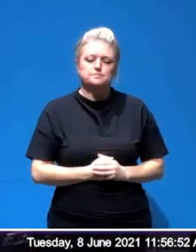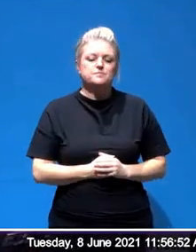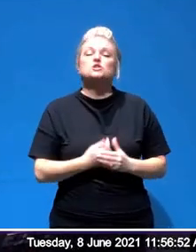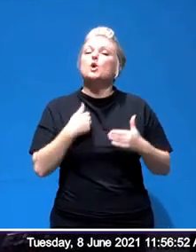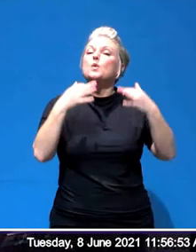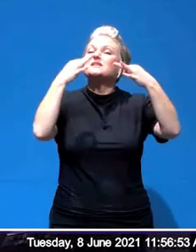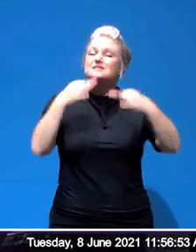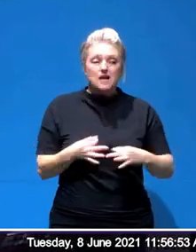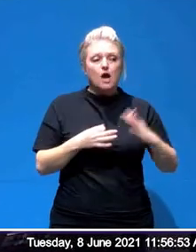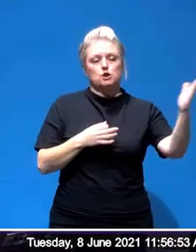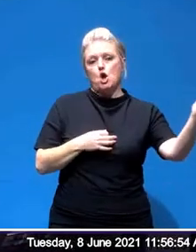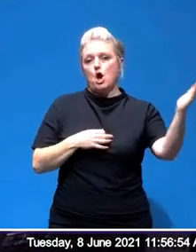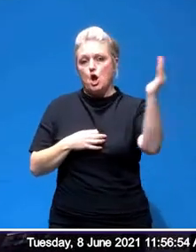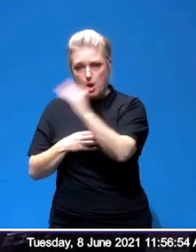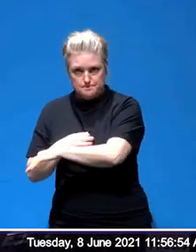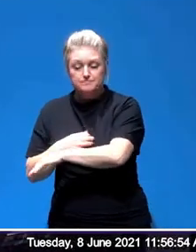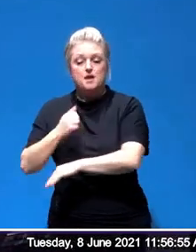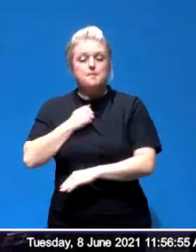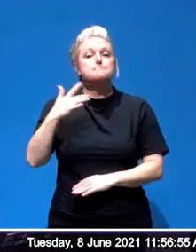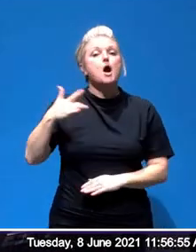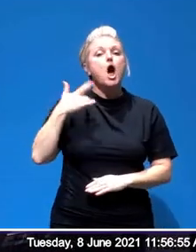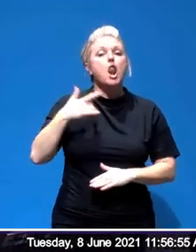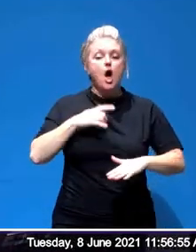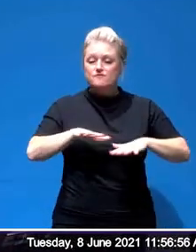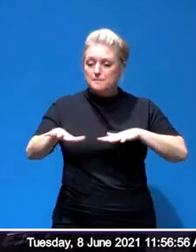My life has been busy, hectic and on occasions quite traumatic.